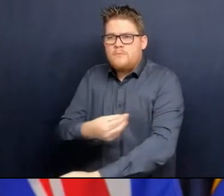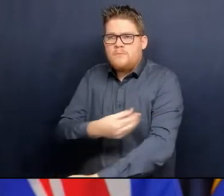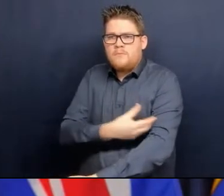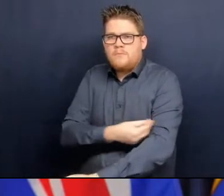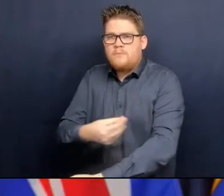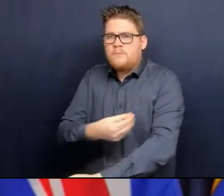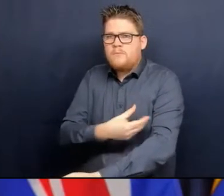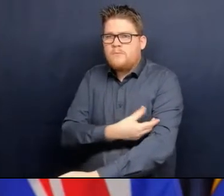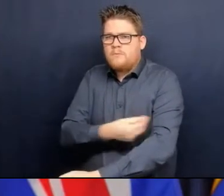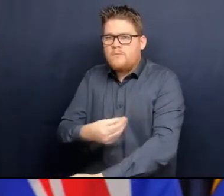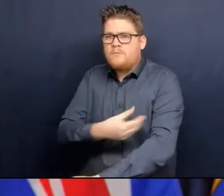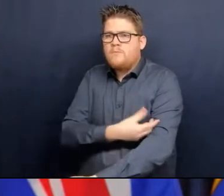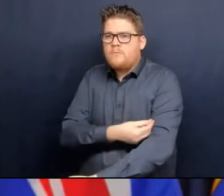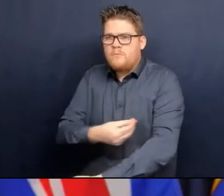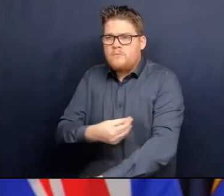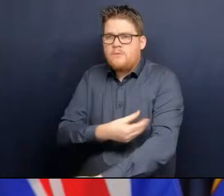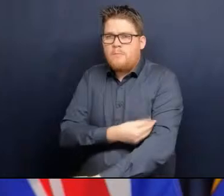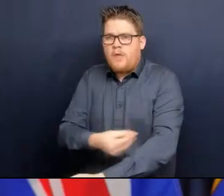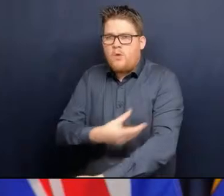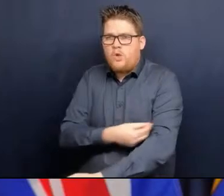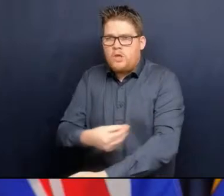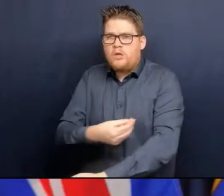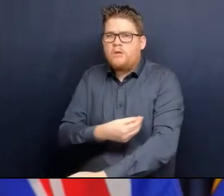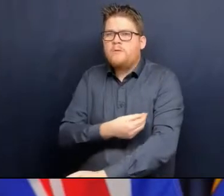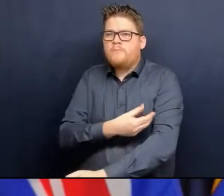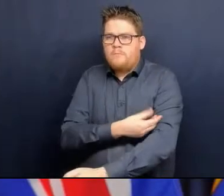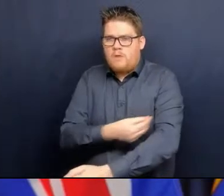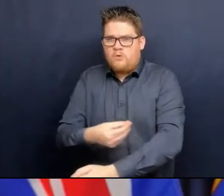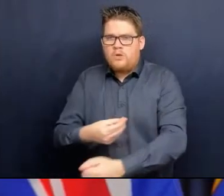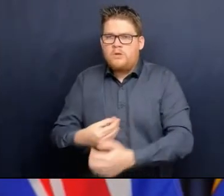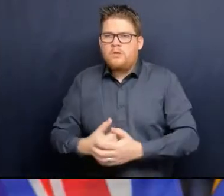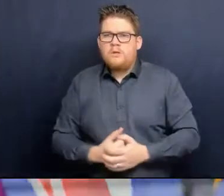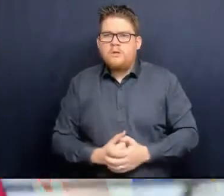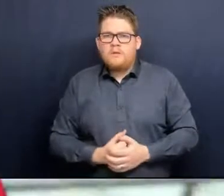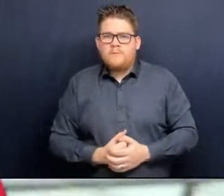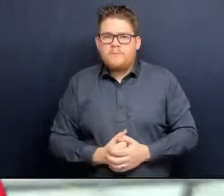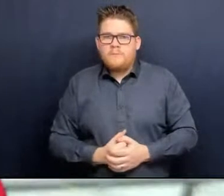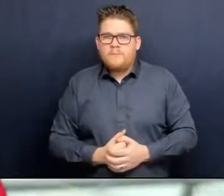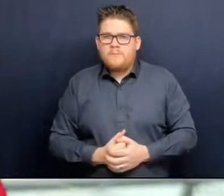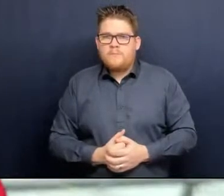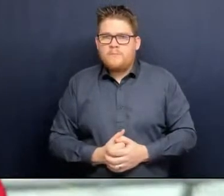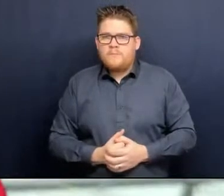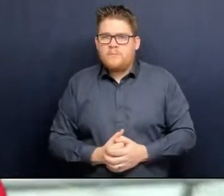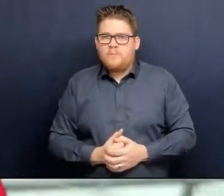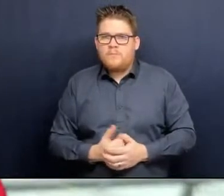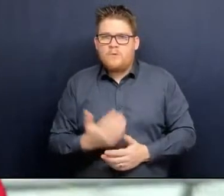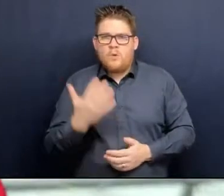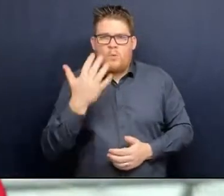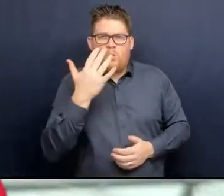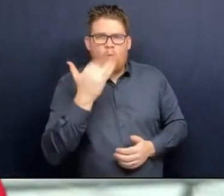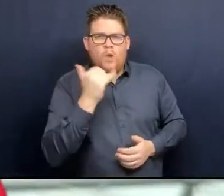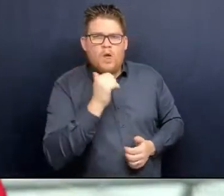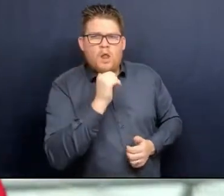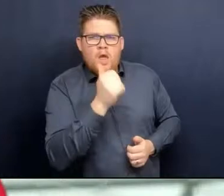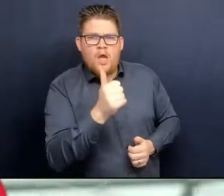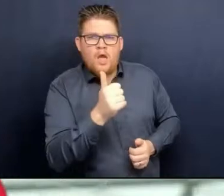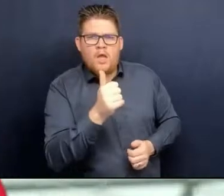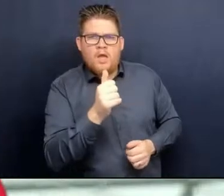I was just wondering Why aren't